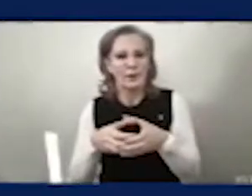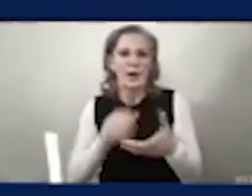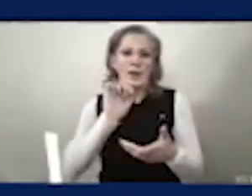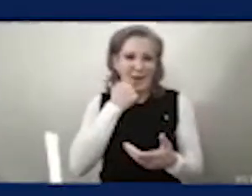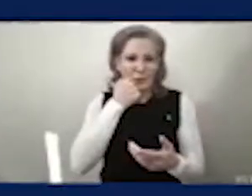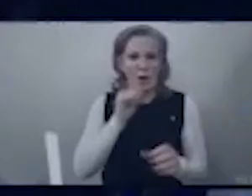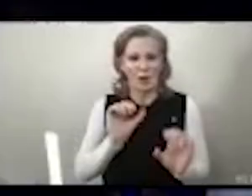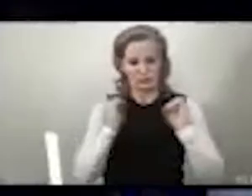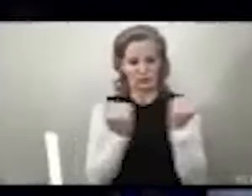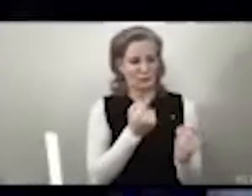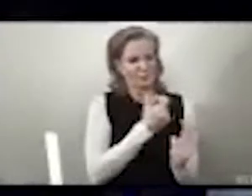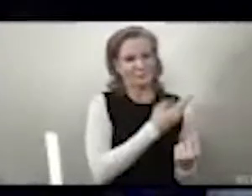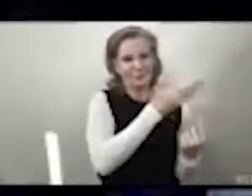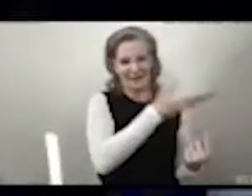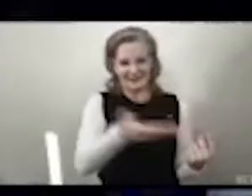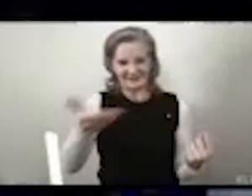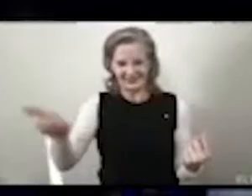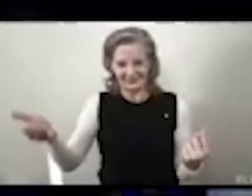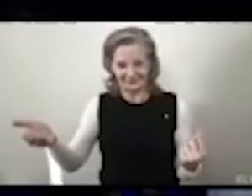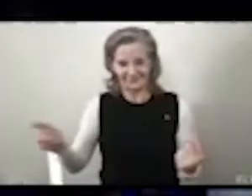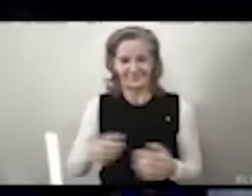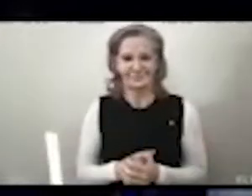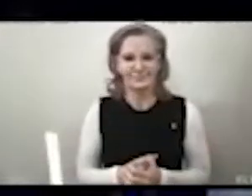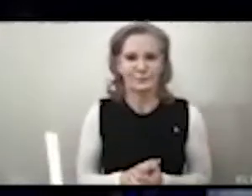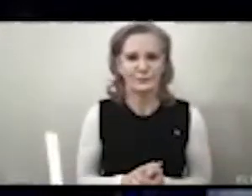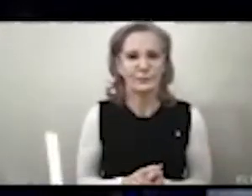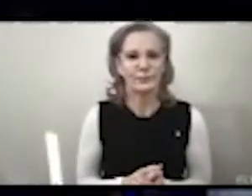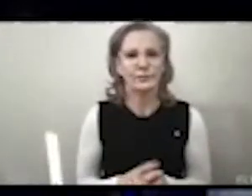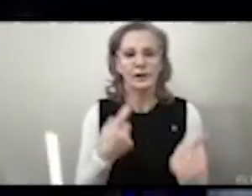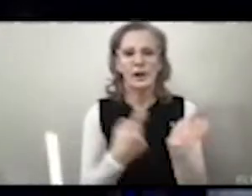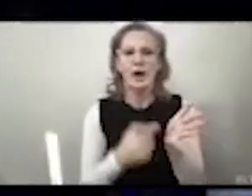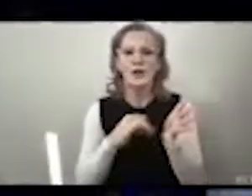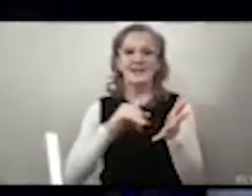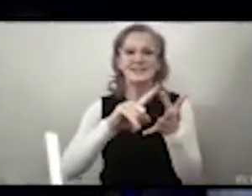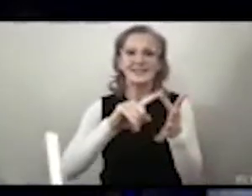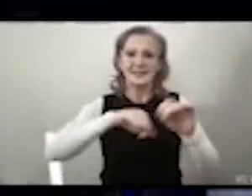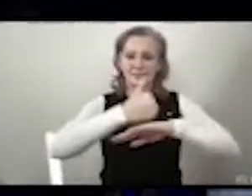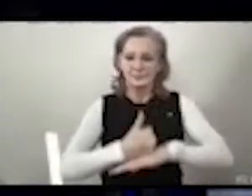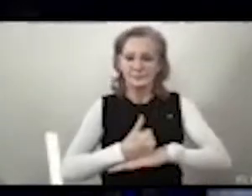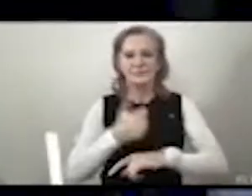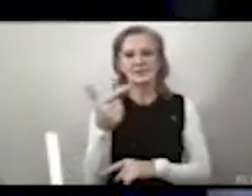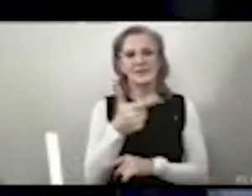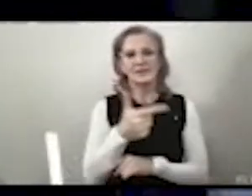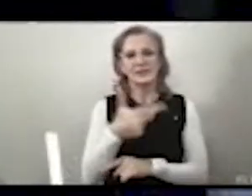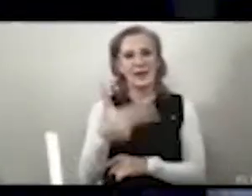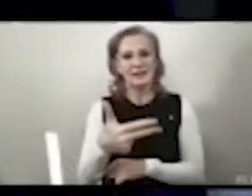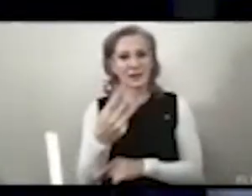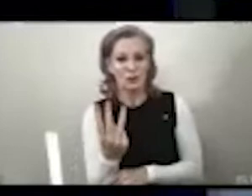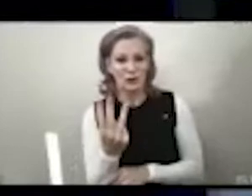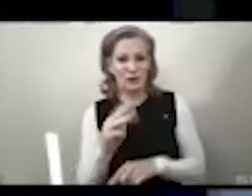Thank you Jim. The RSE was established in 1783 for the advancement of learning and useful knowledge. And that remains our mission to this day, the deployment